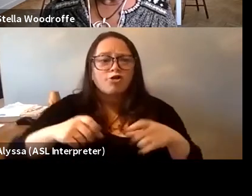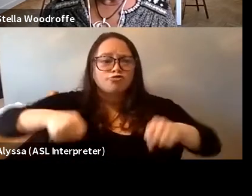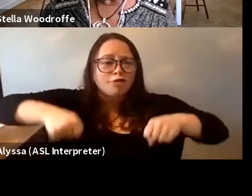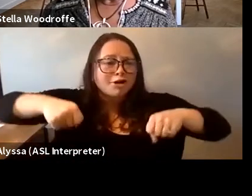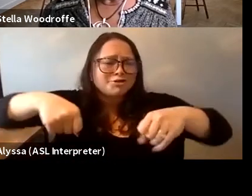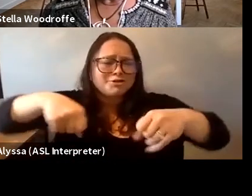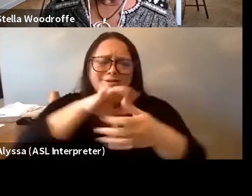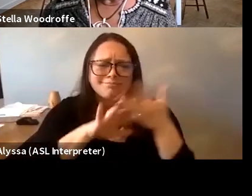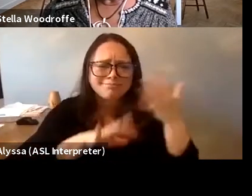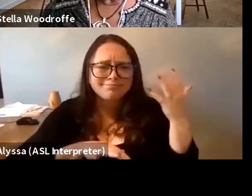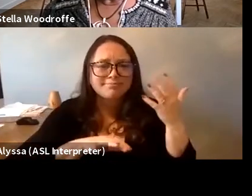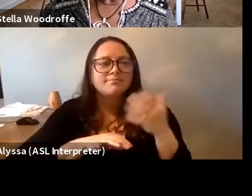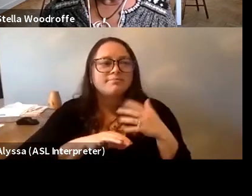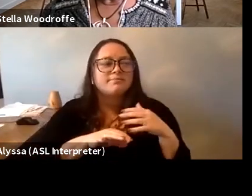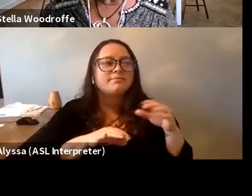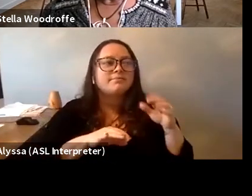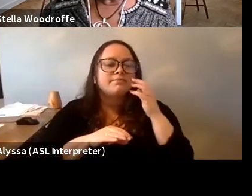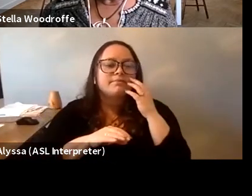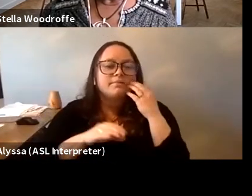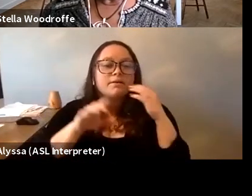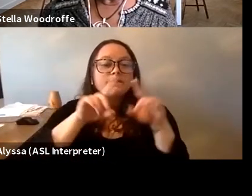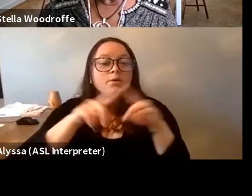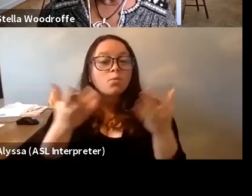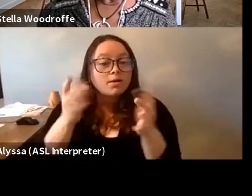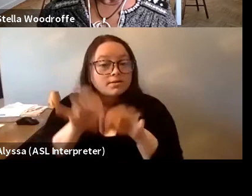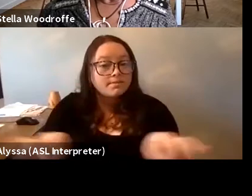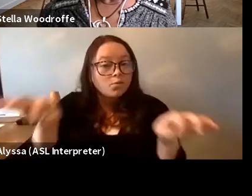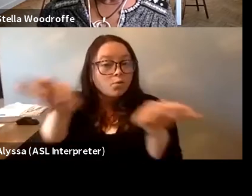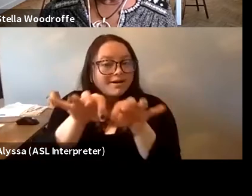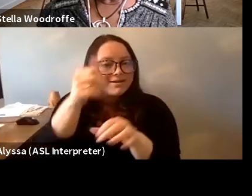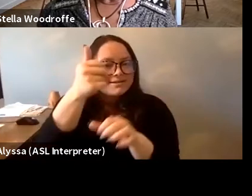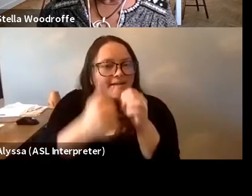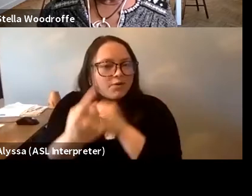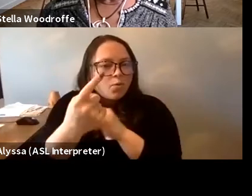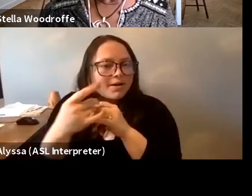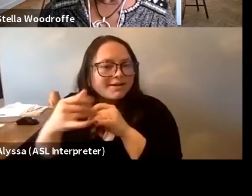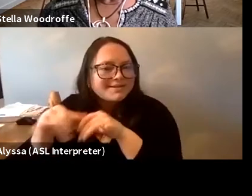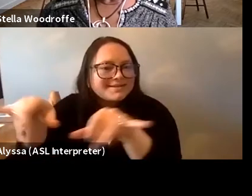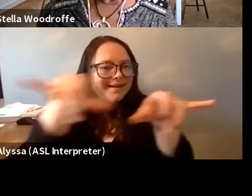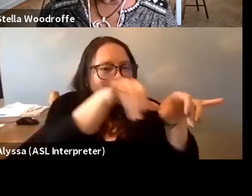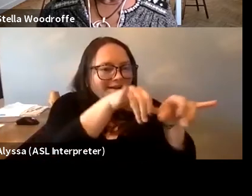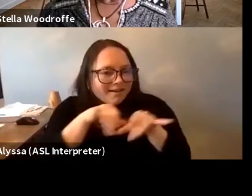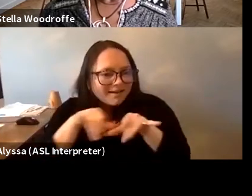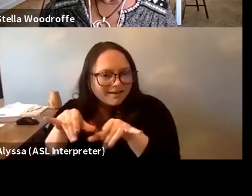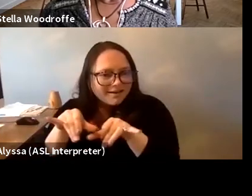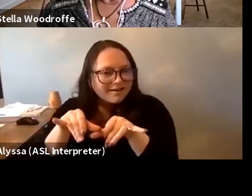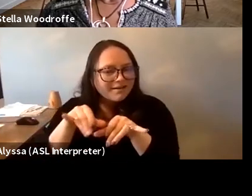is that everybody is the same. Everybody has to be what what